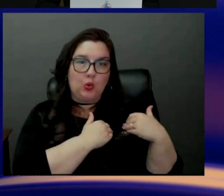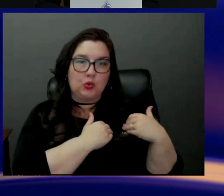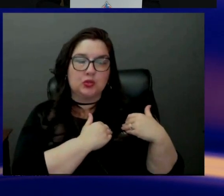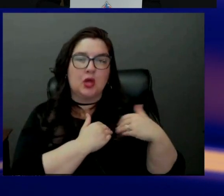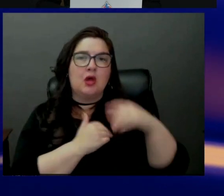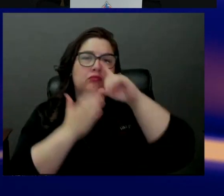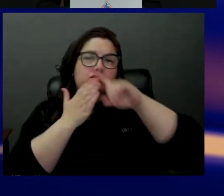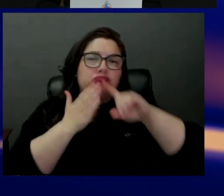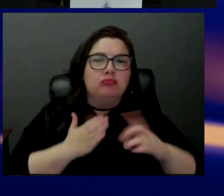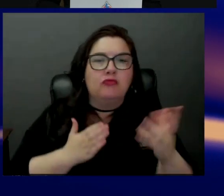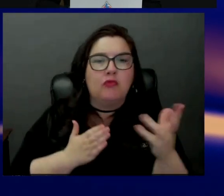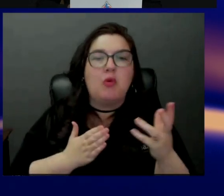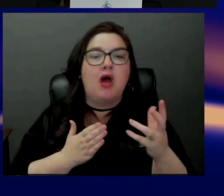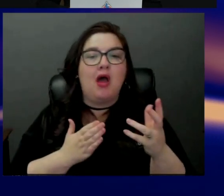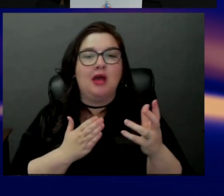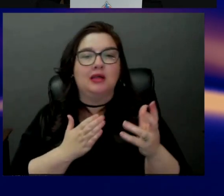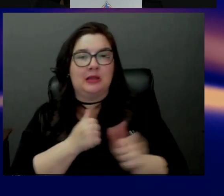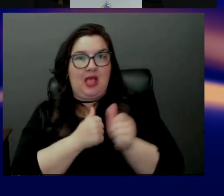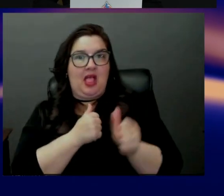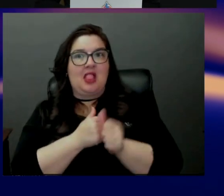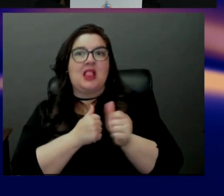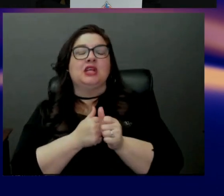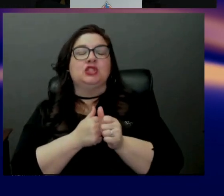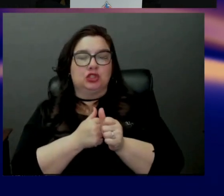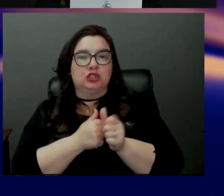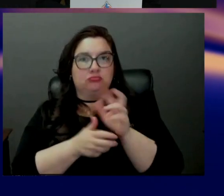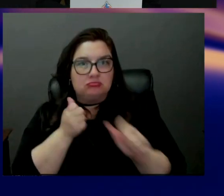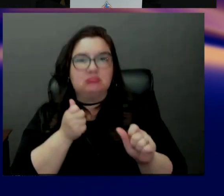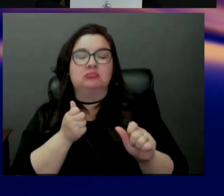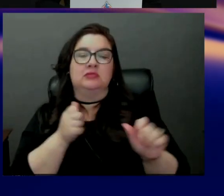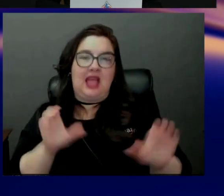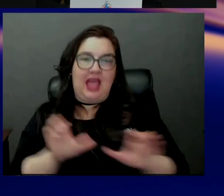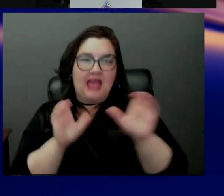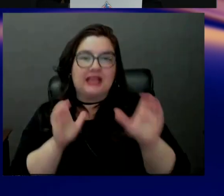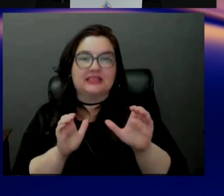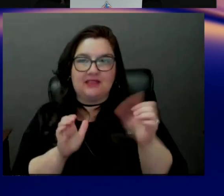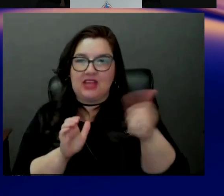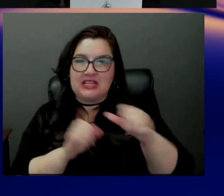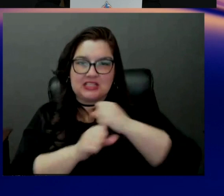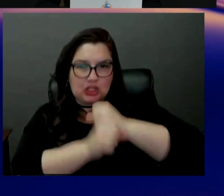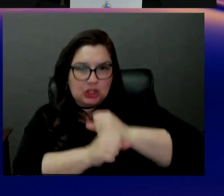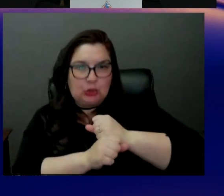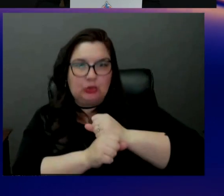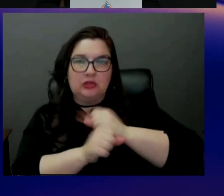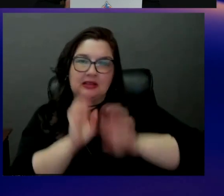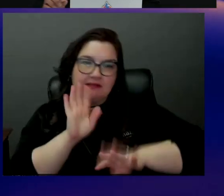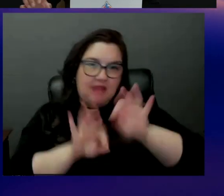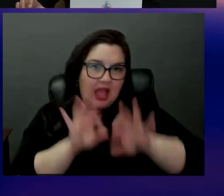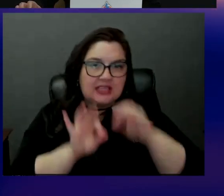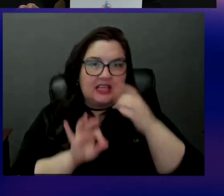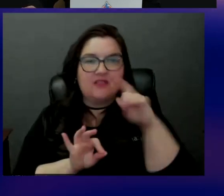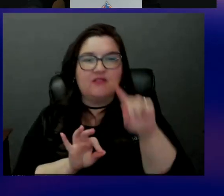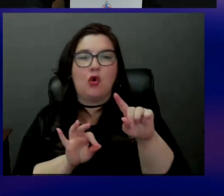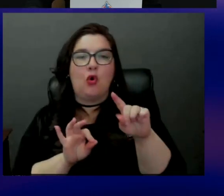to be able to deliver detailed security findings for visibility and remediation.